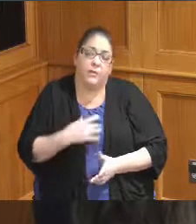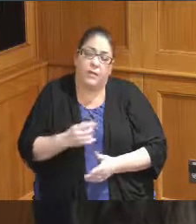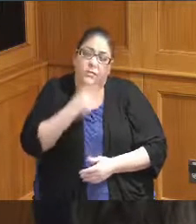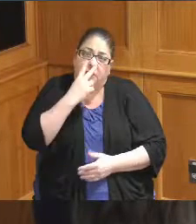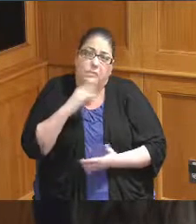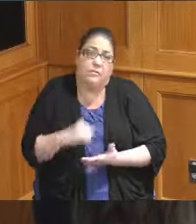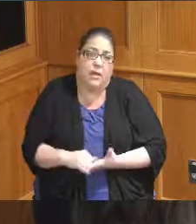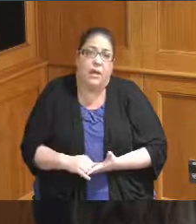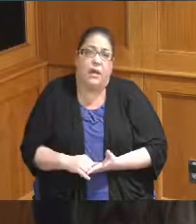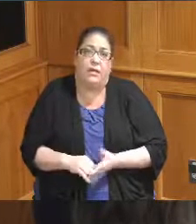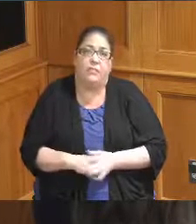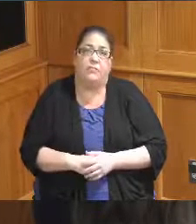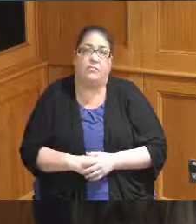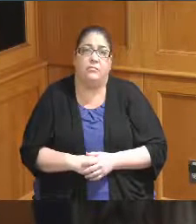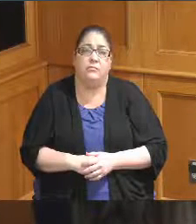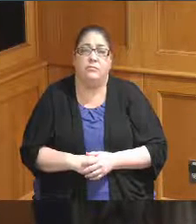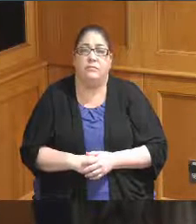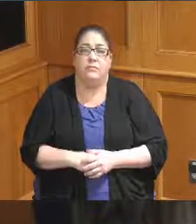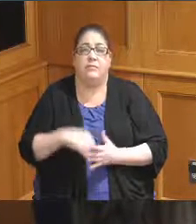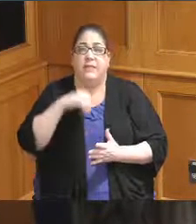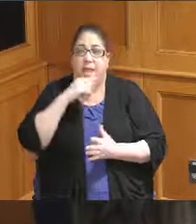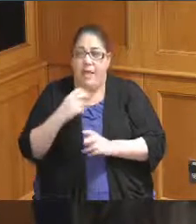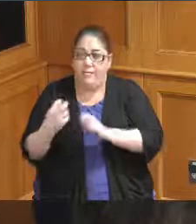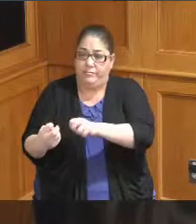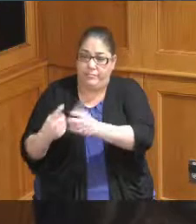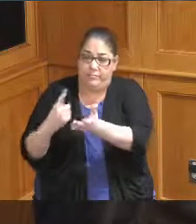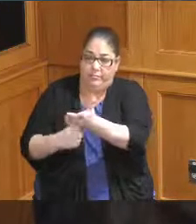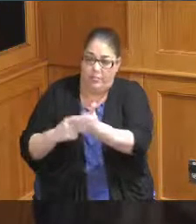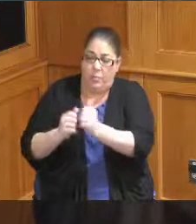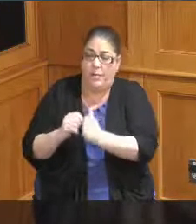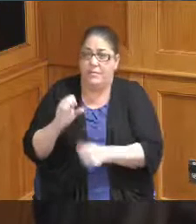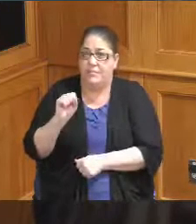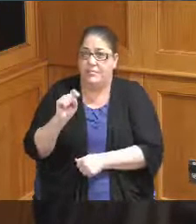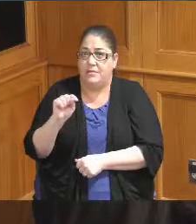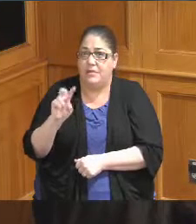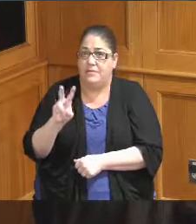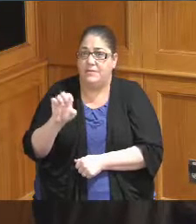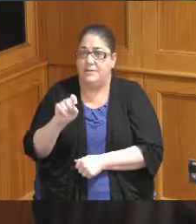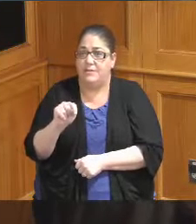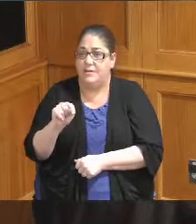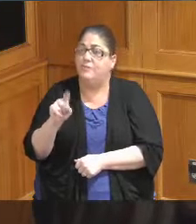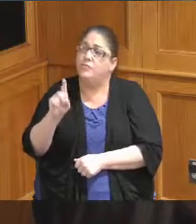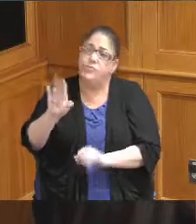had a chance to meet with the same person that you all do great work but I just can't I don't